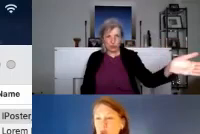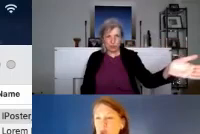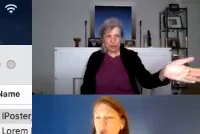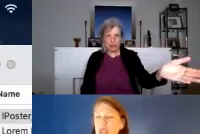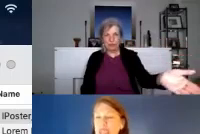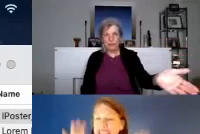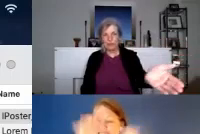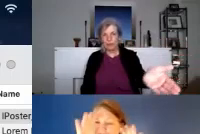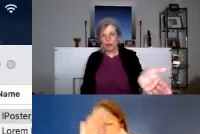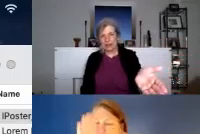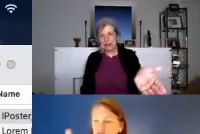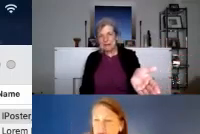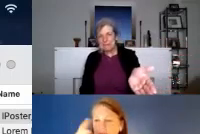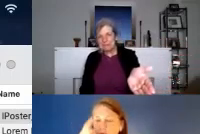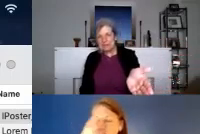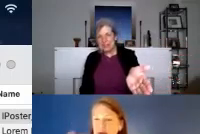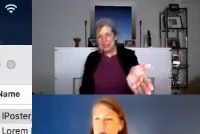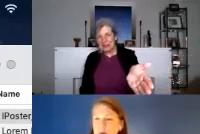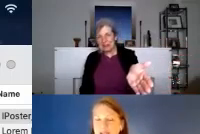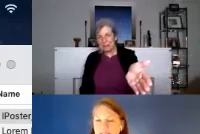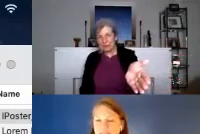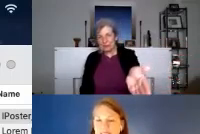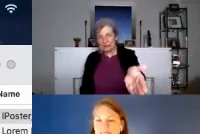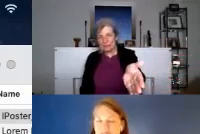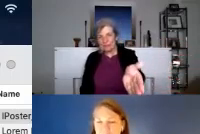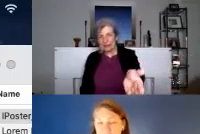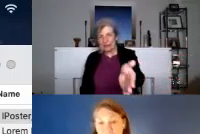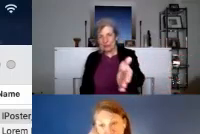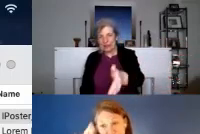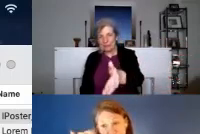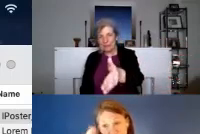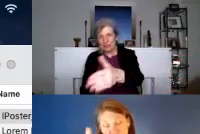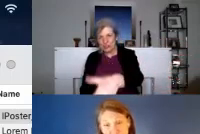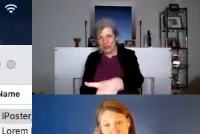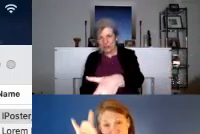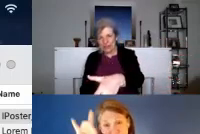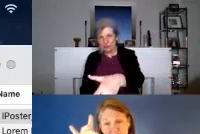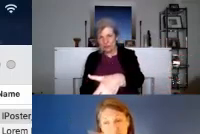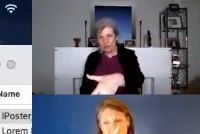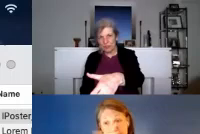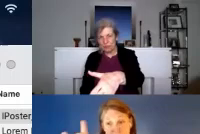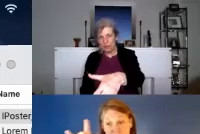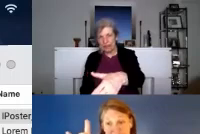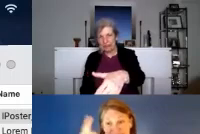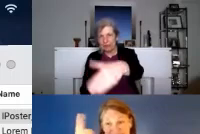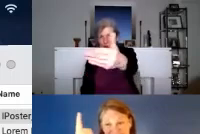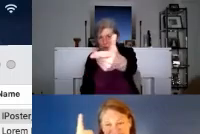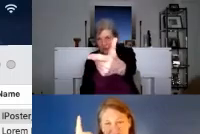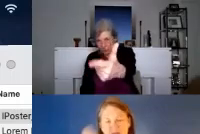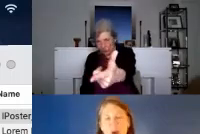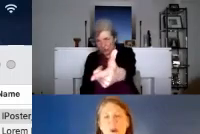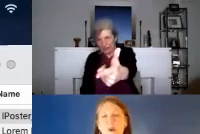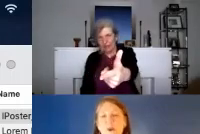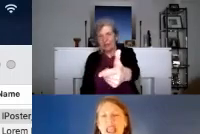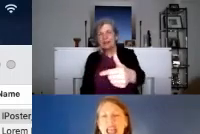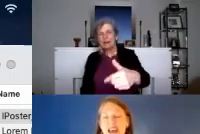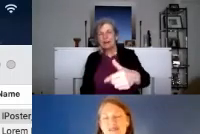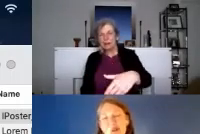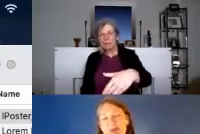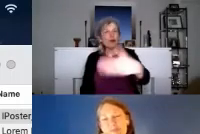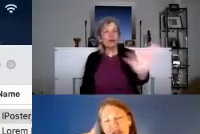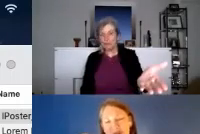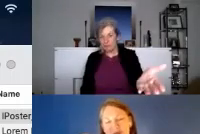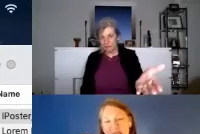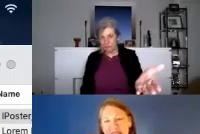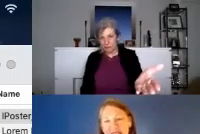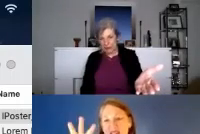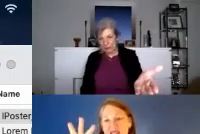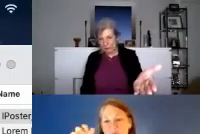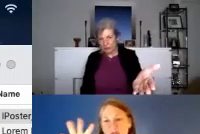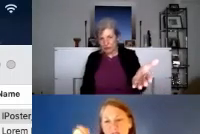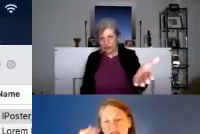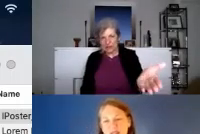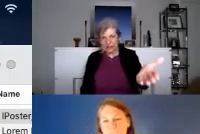by itself. 07:36:30 From 2020, we had 450 papers so not